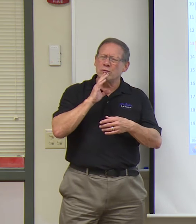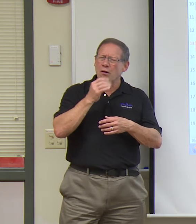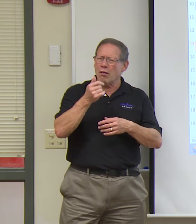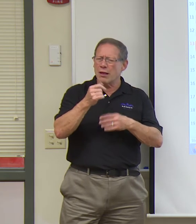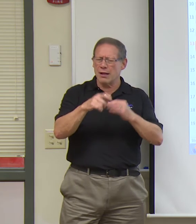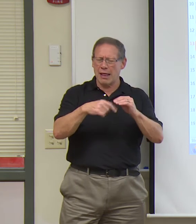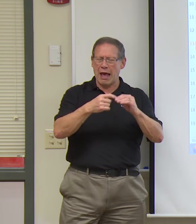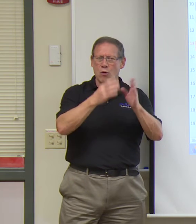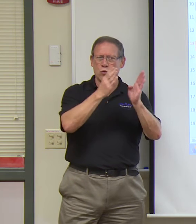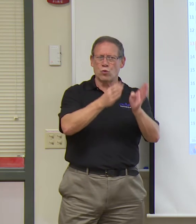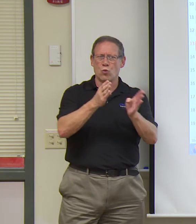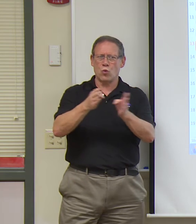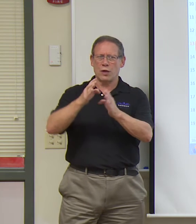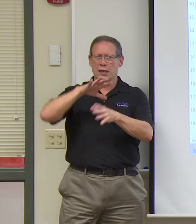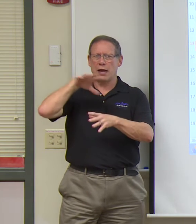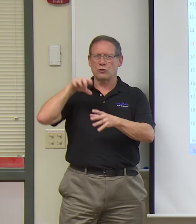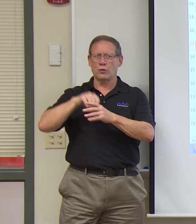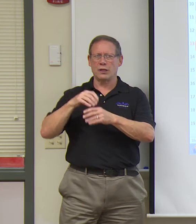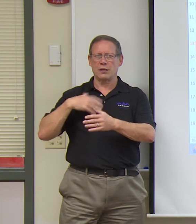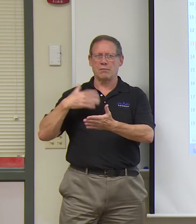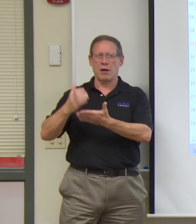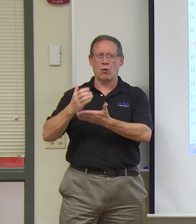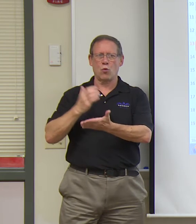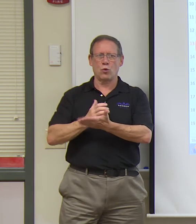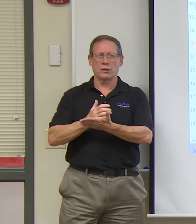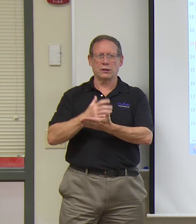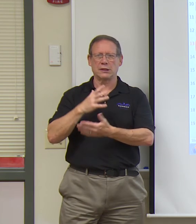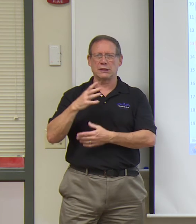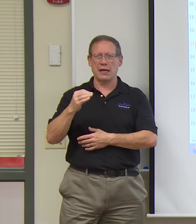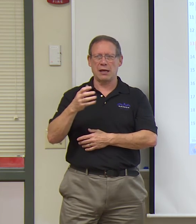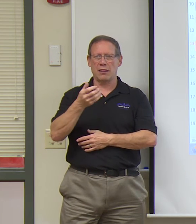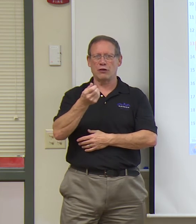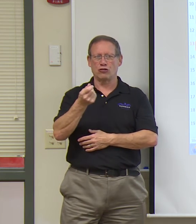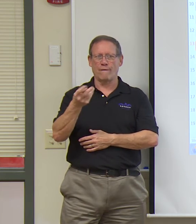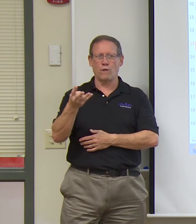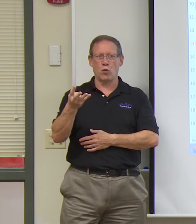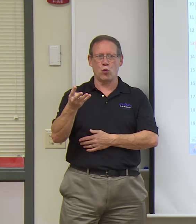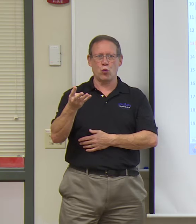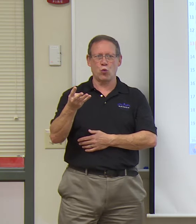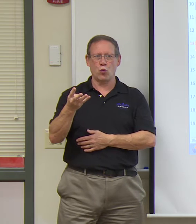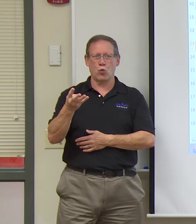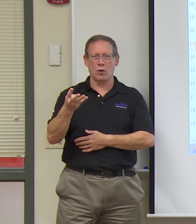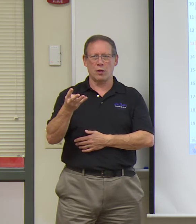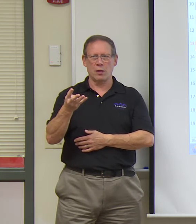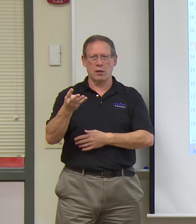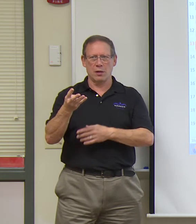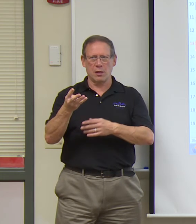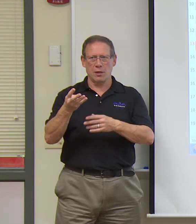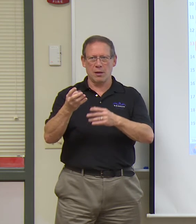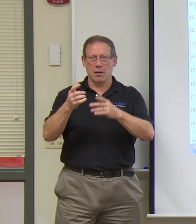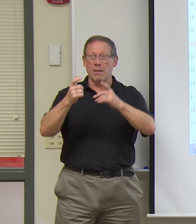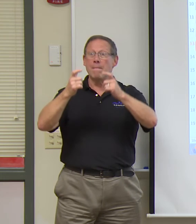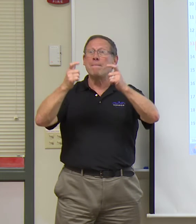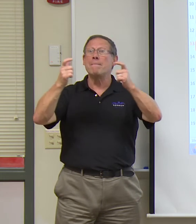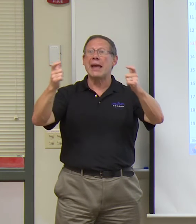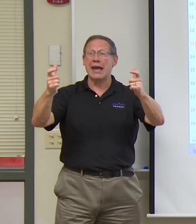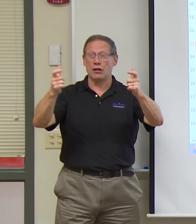within myCourses, and there's a couple of major ways to do it. One is to organize by sequence.